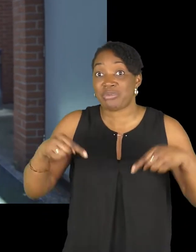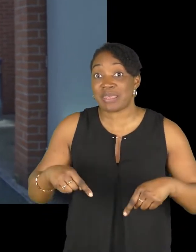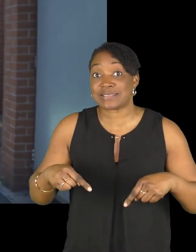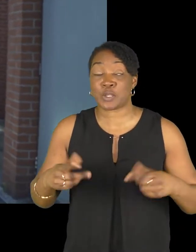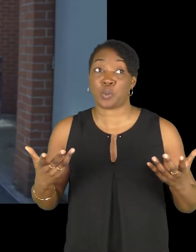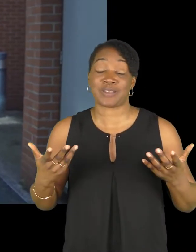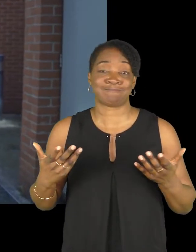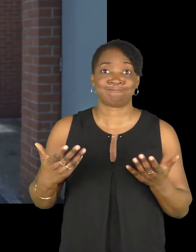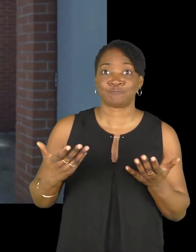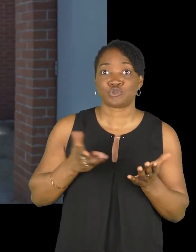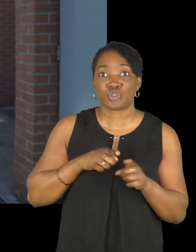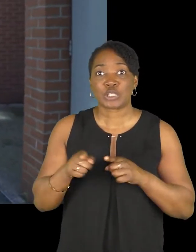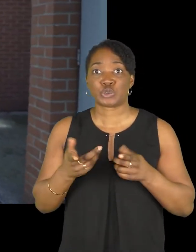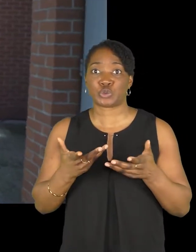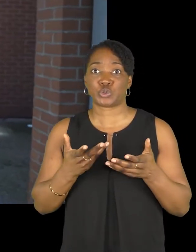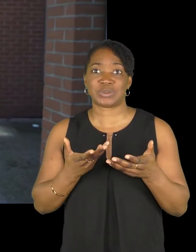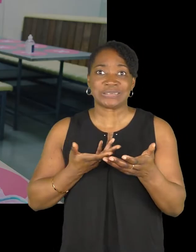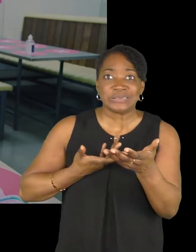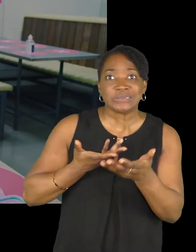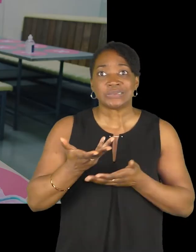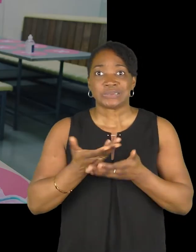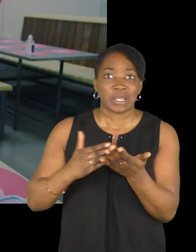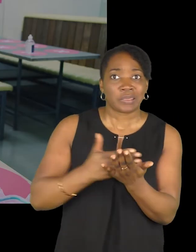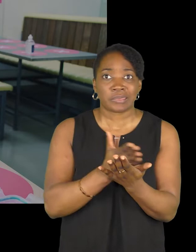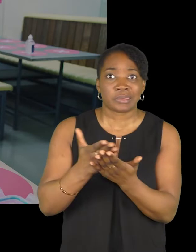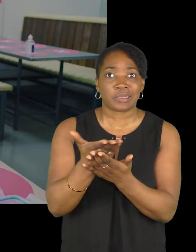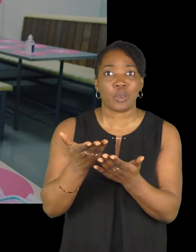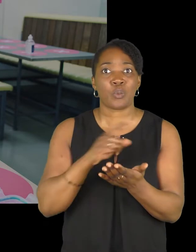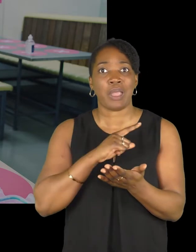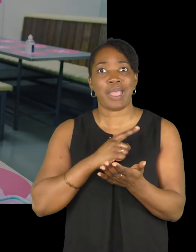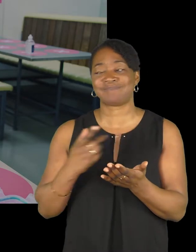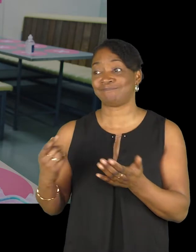negotiating and navigating being in this country in the UK as migrants as from the diaspora.